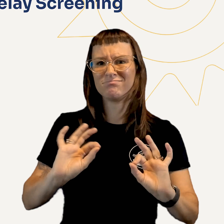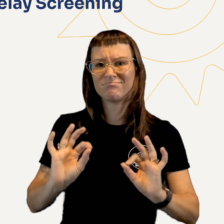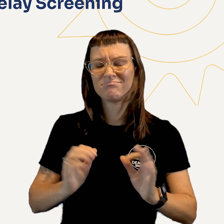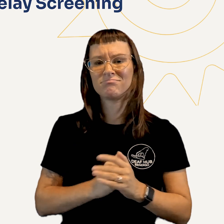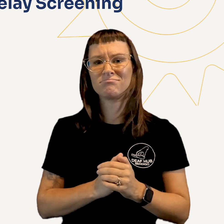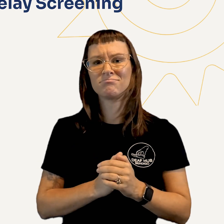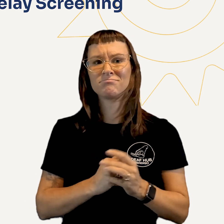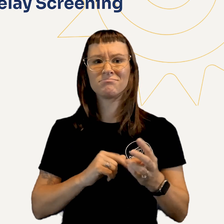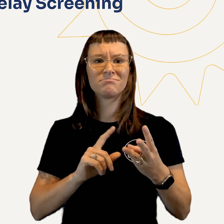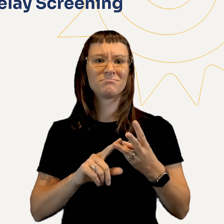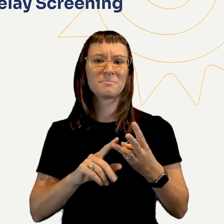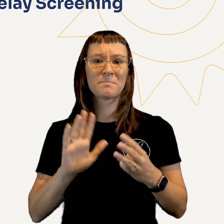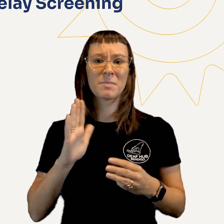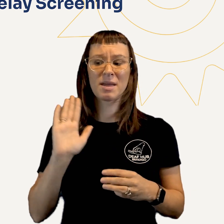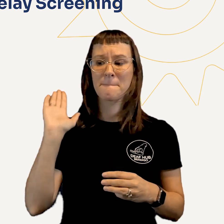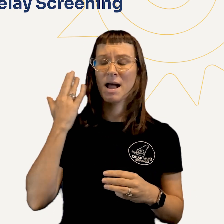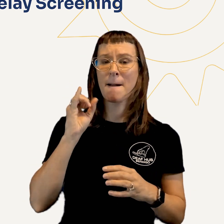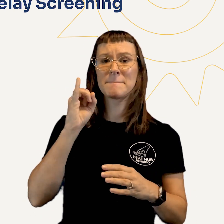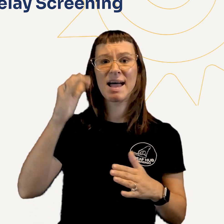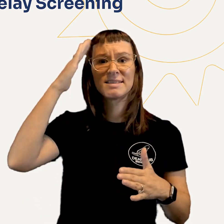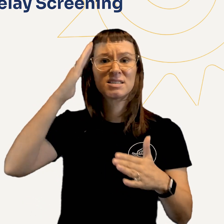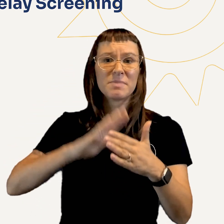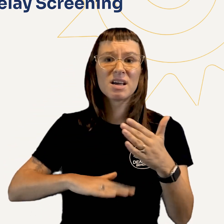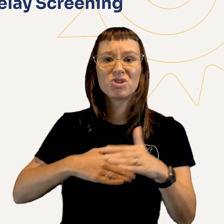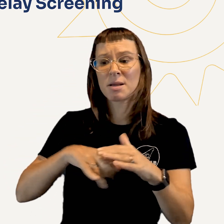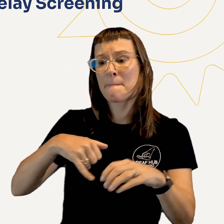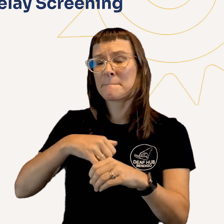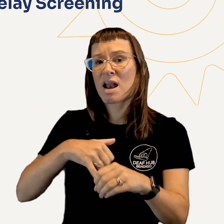be uncomfortable or embarrassing. 3- They might have had a bad previous experience,